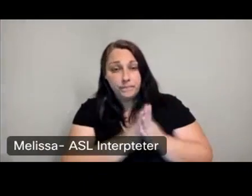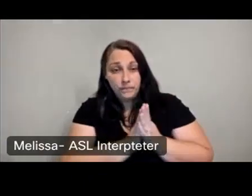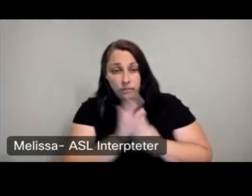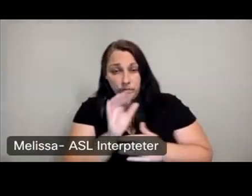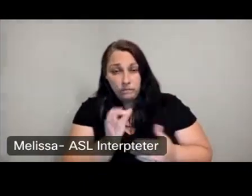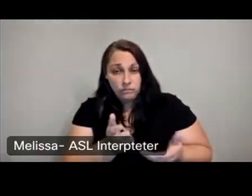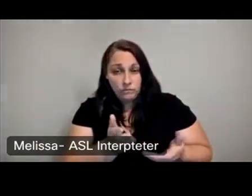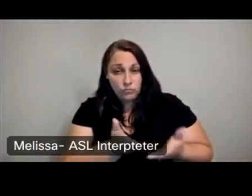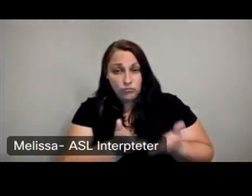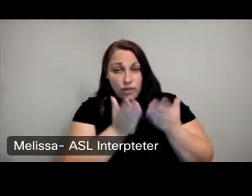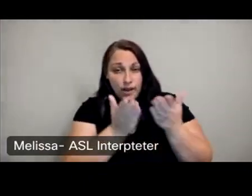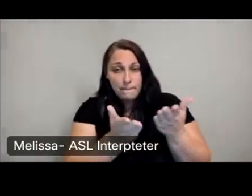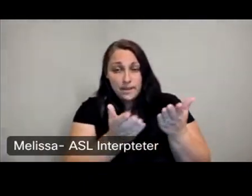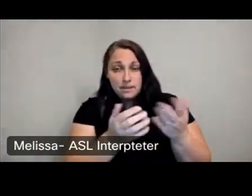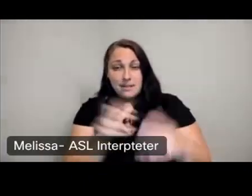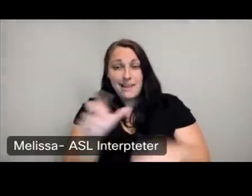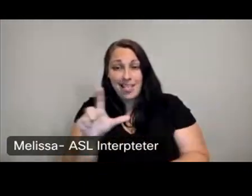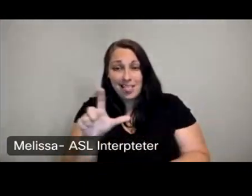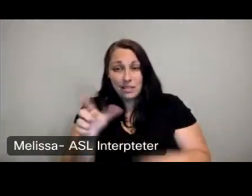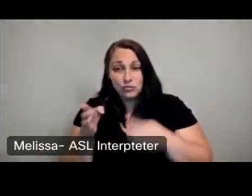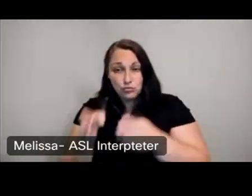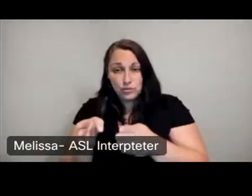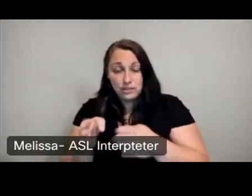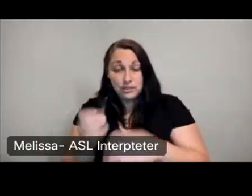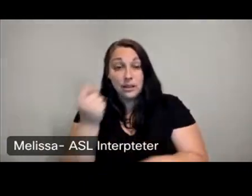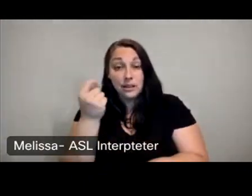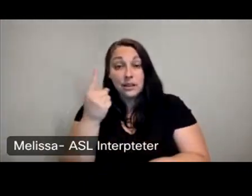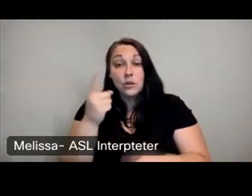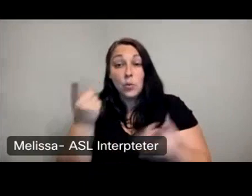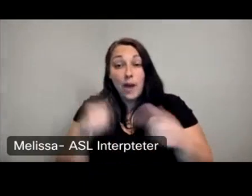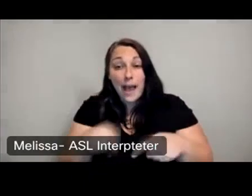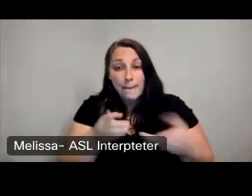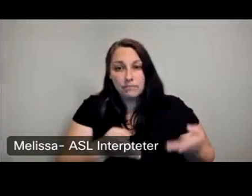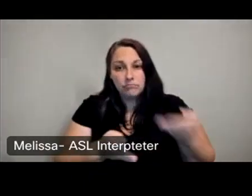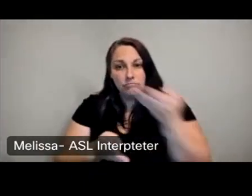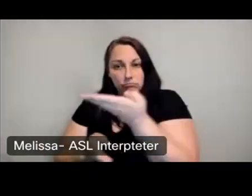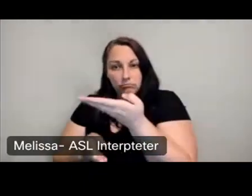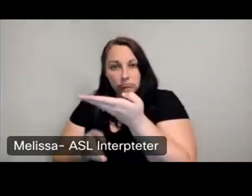I'm just letting you know that caught the ANC 6B by surprise you published it you did make it